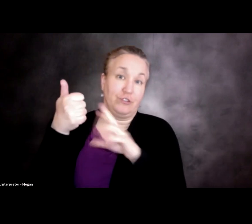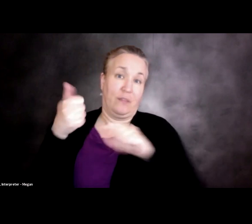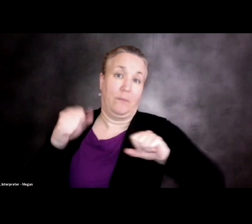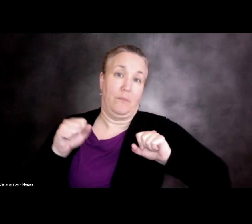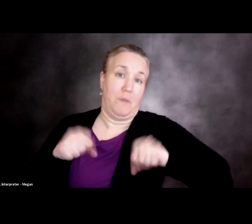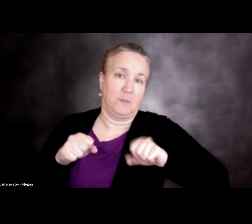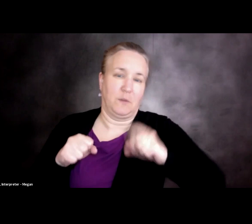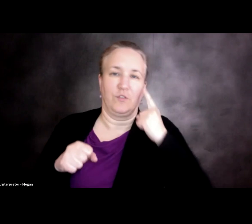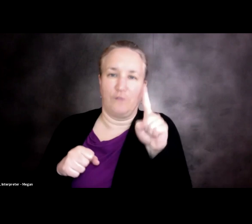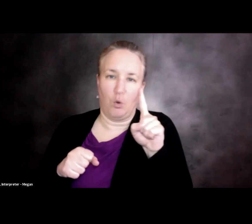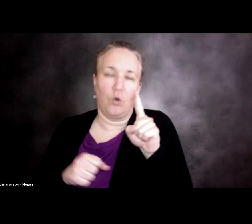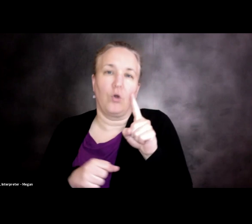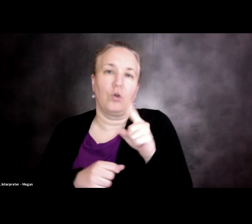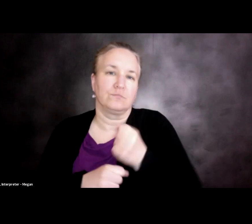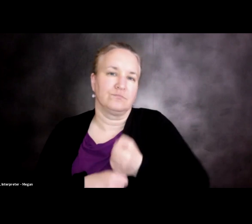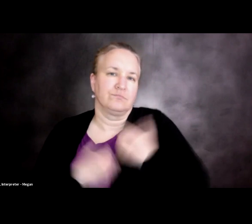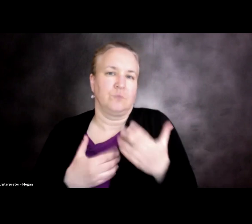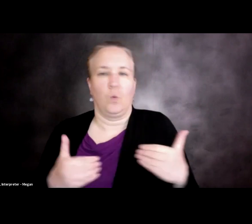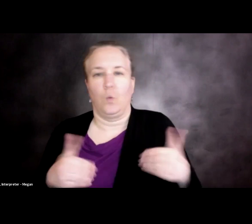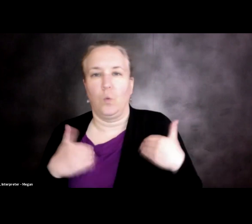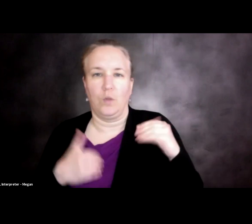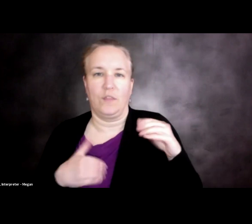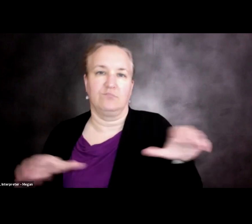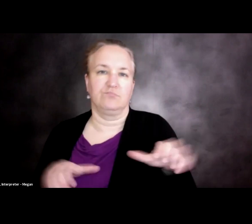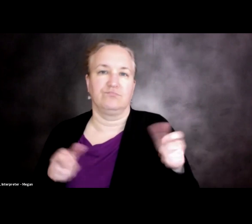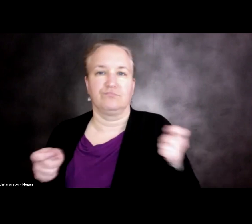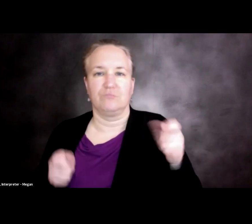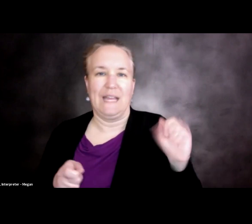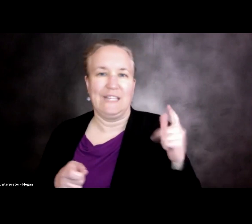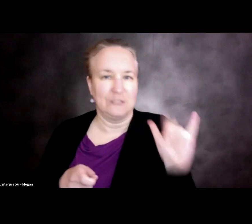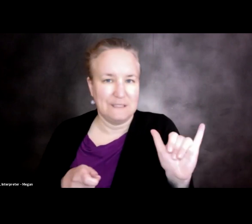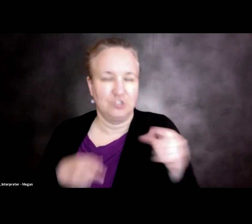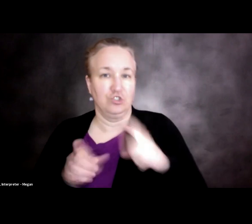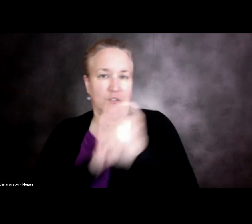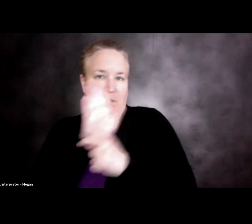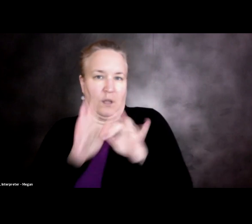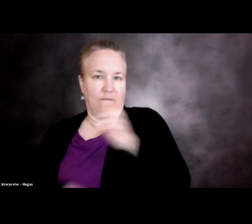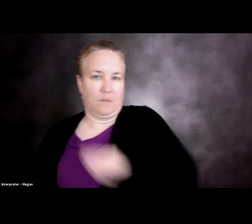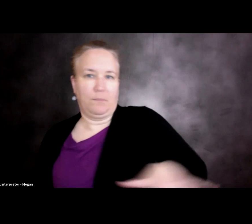for expressing youth agency in the age of empire.